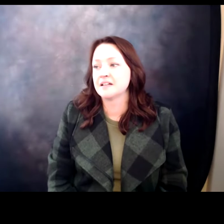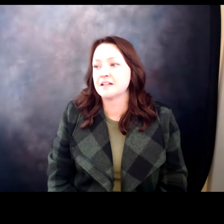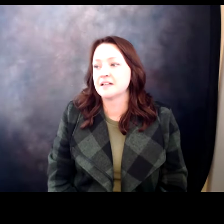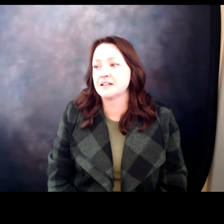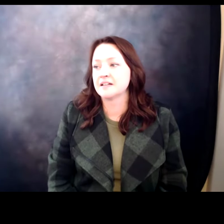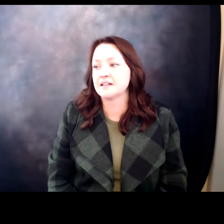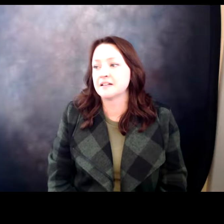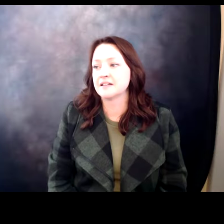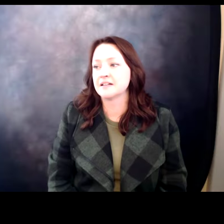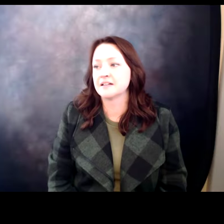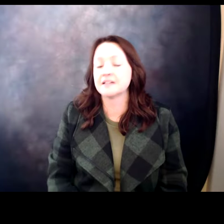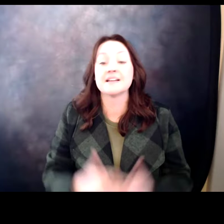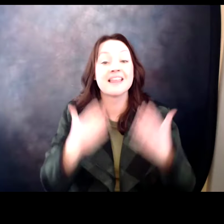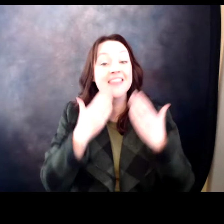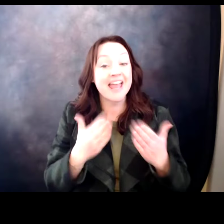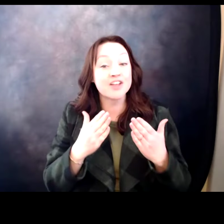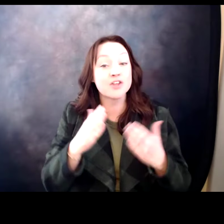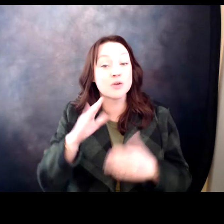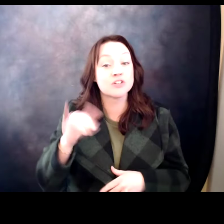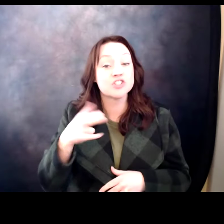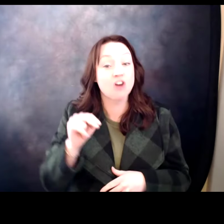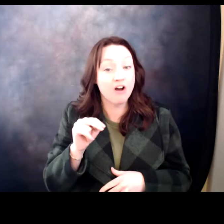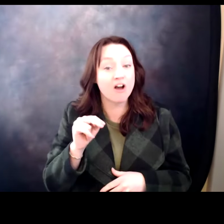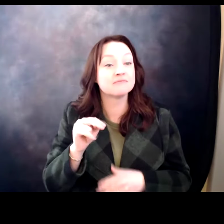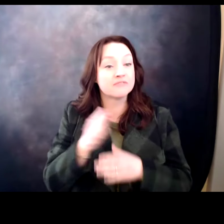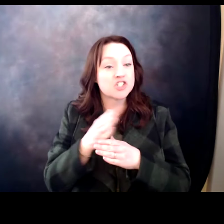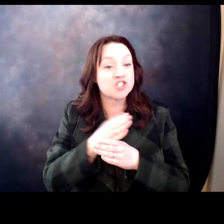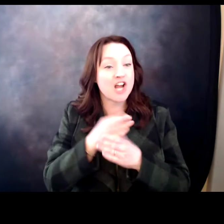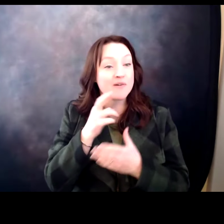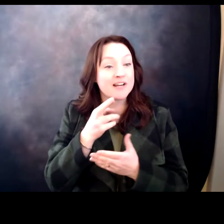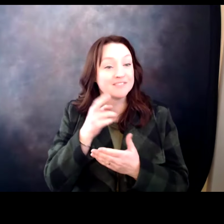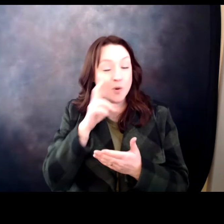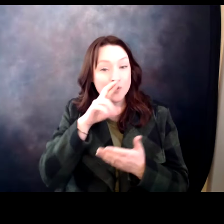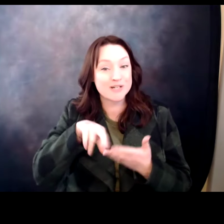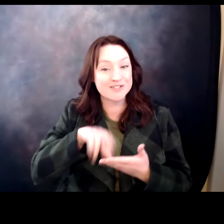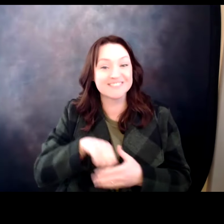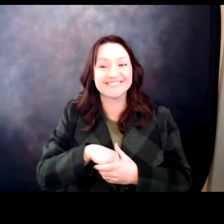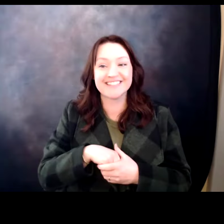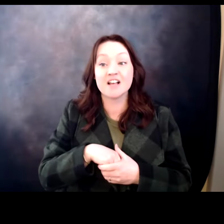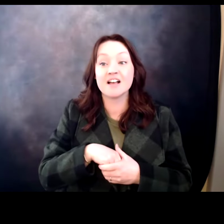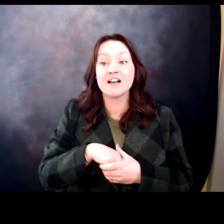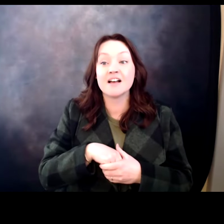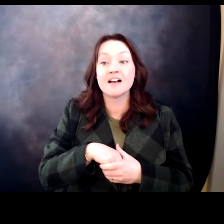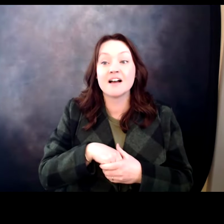Thank you, John, for sharing your research. Thank you. Let's take a brief five minute break. So